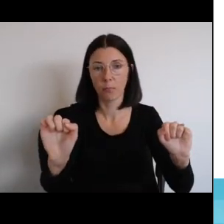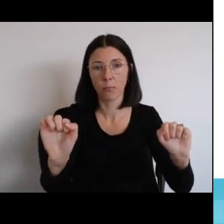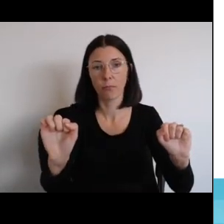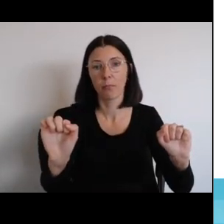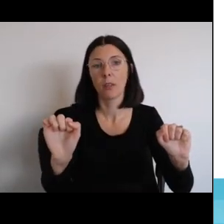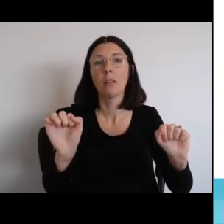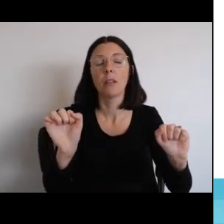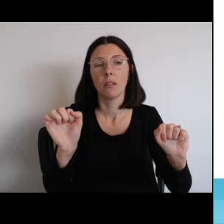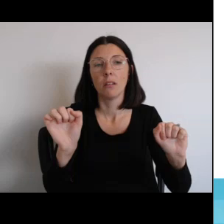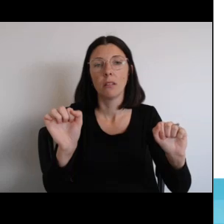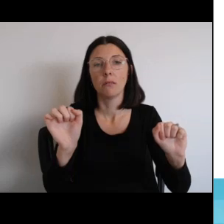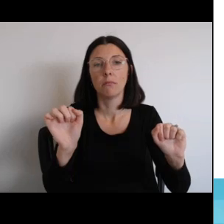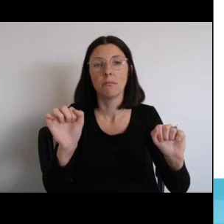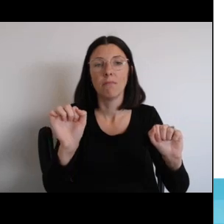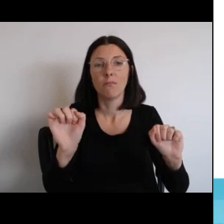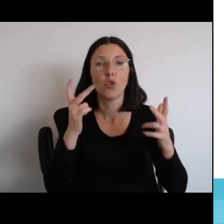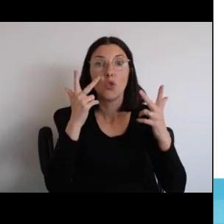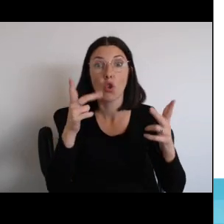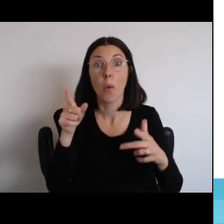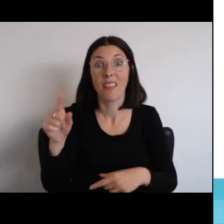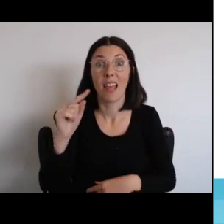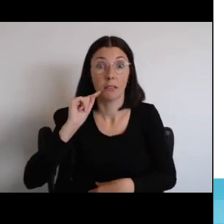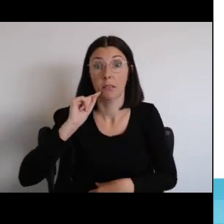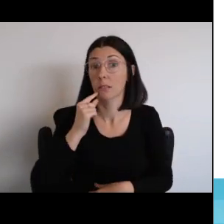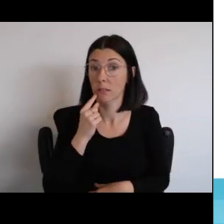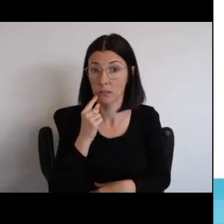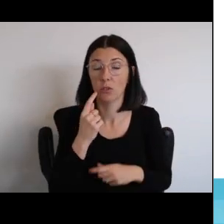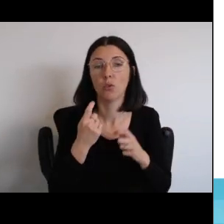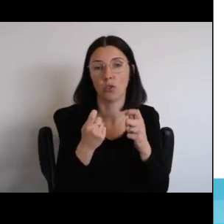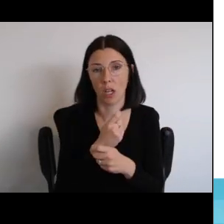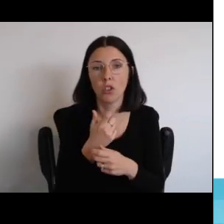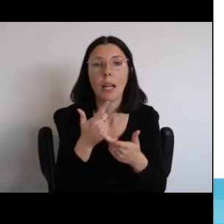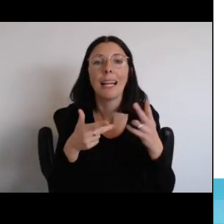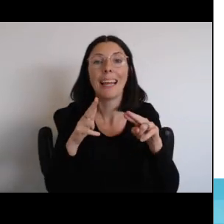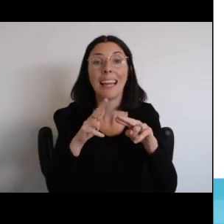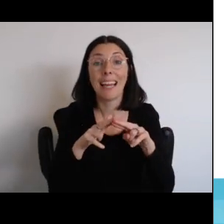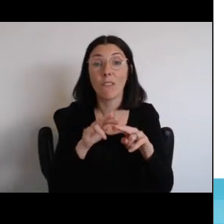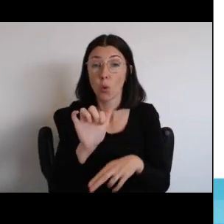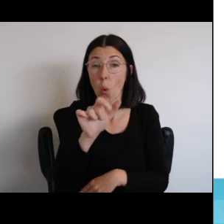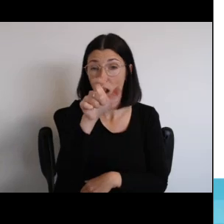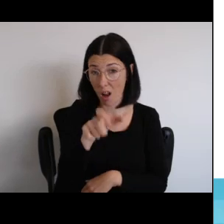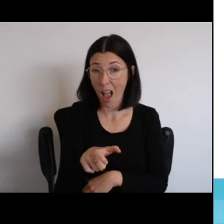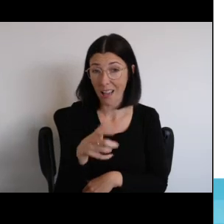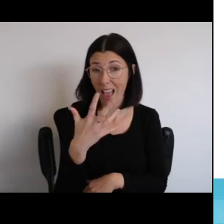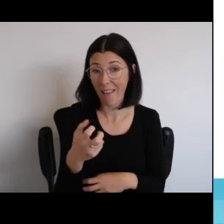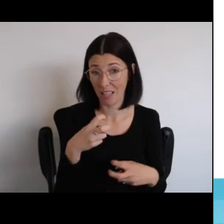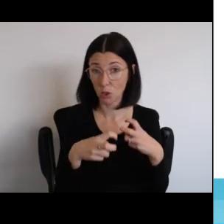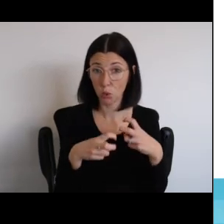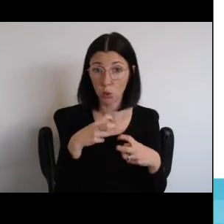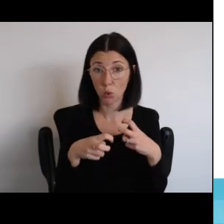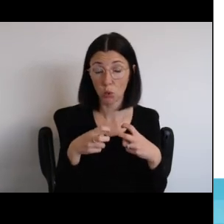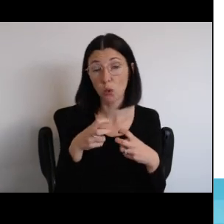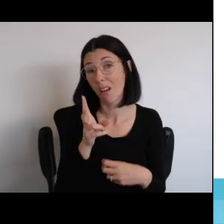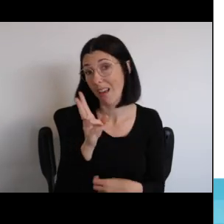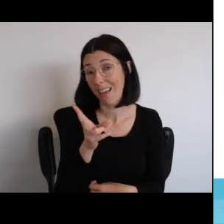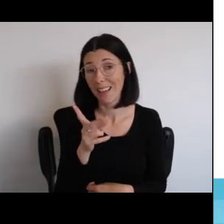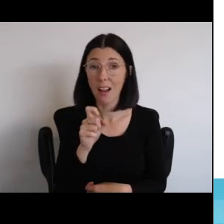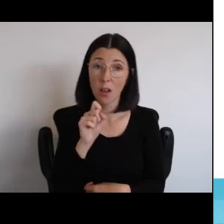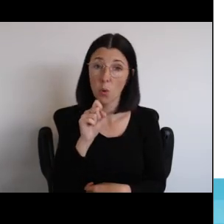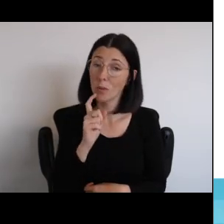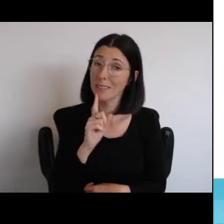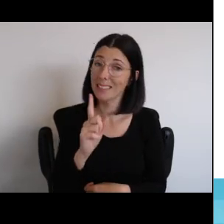plan if that is a client who has that issue again I'm going to say um get in touch with us and um